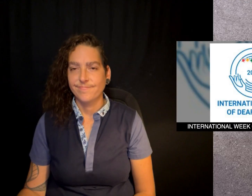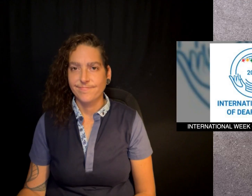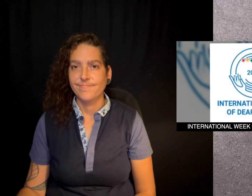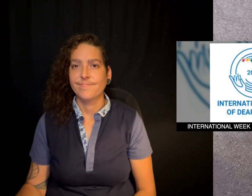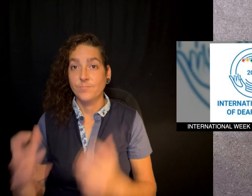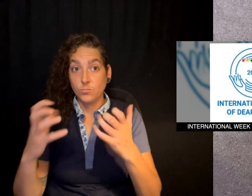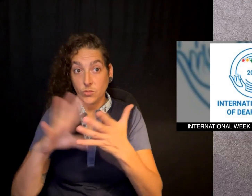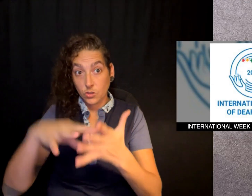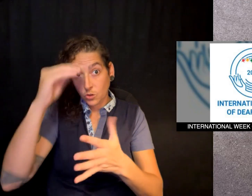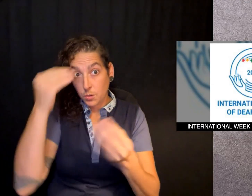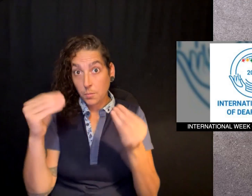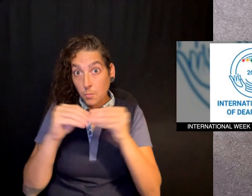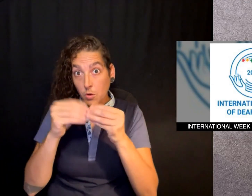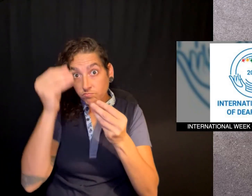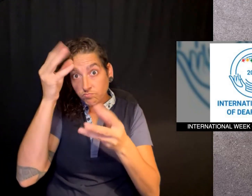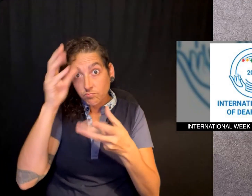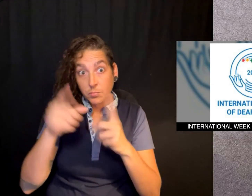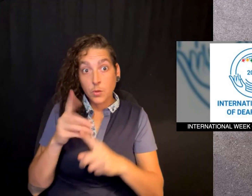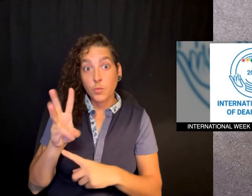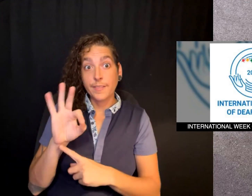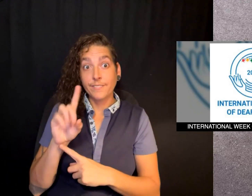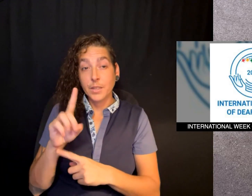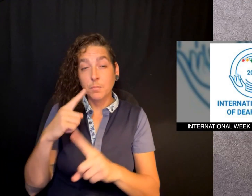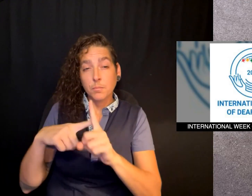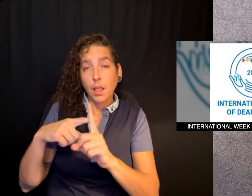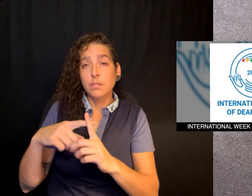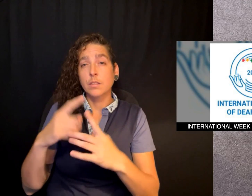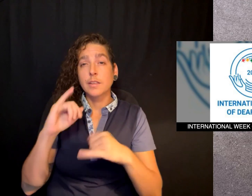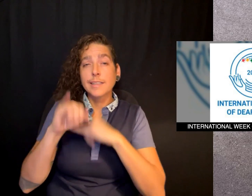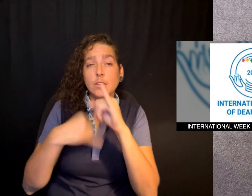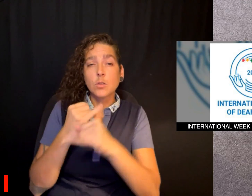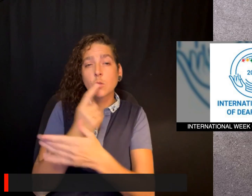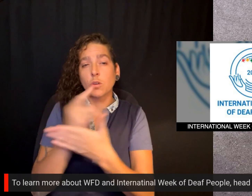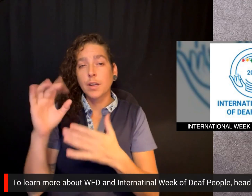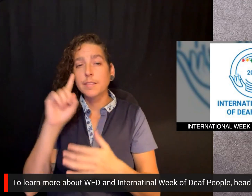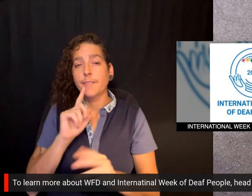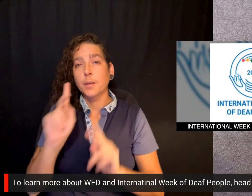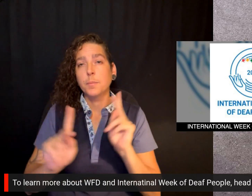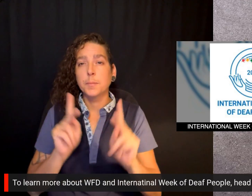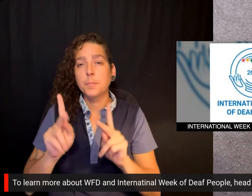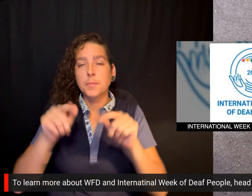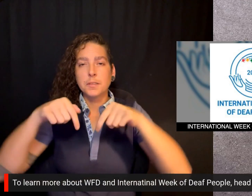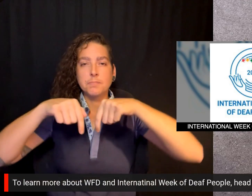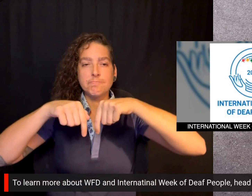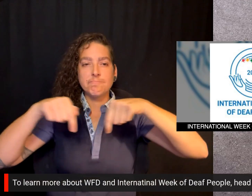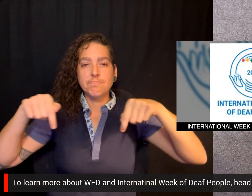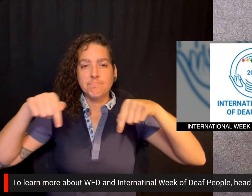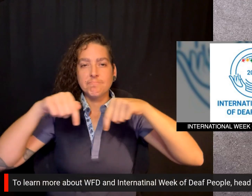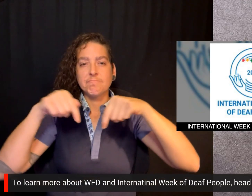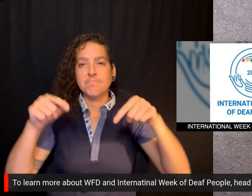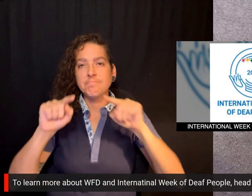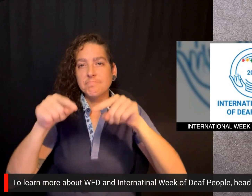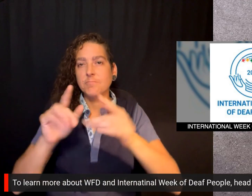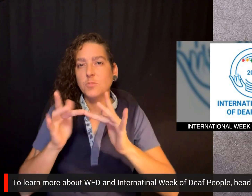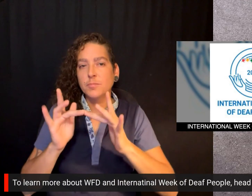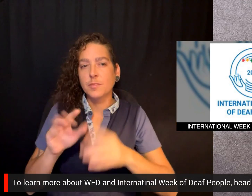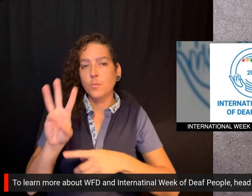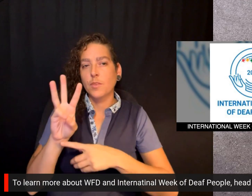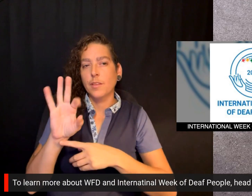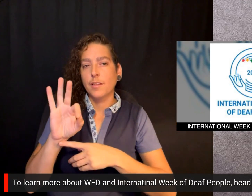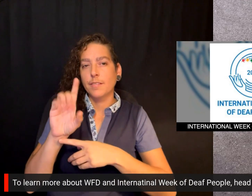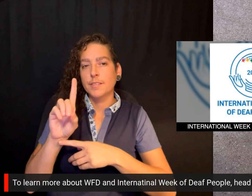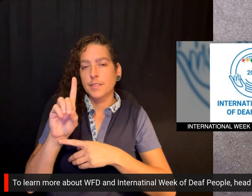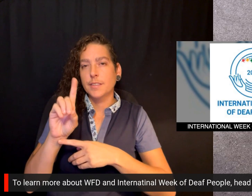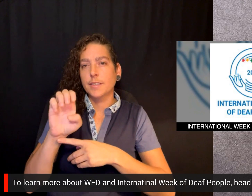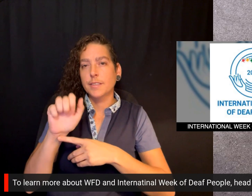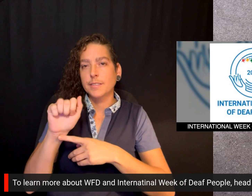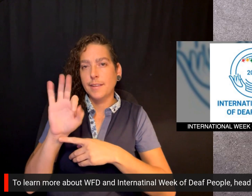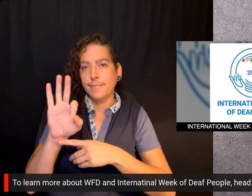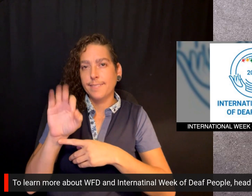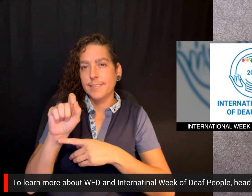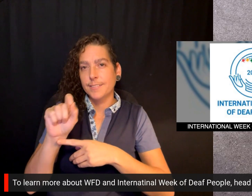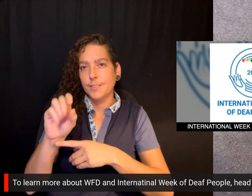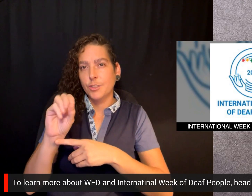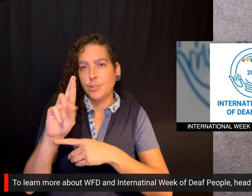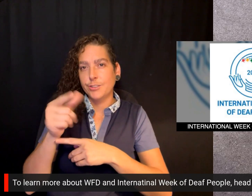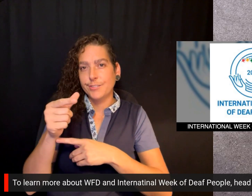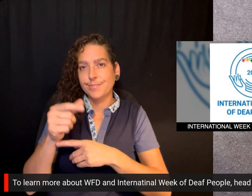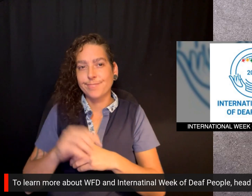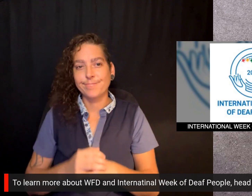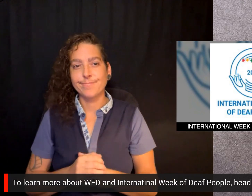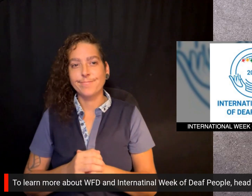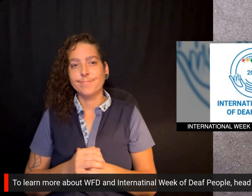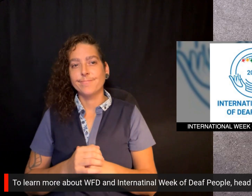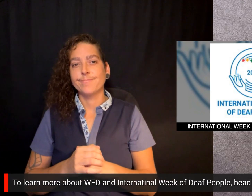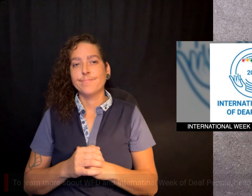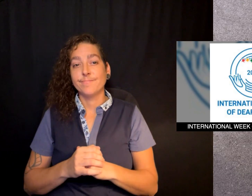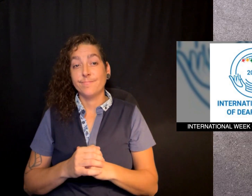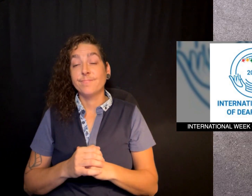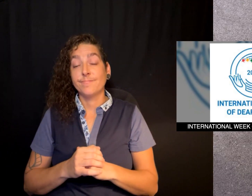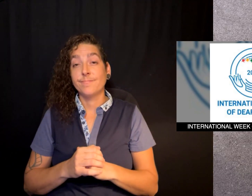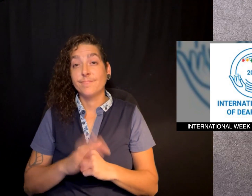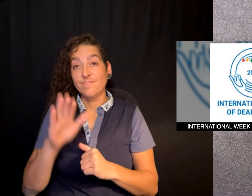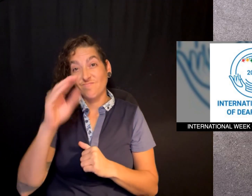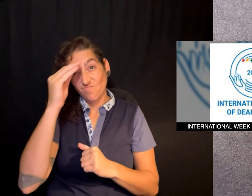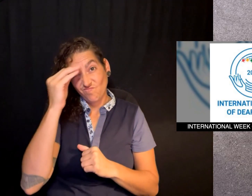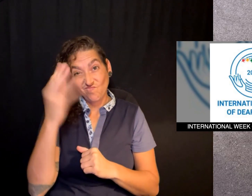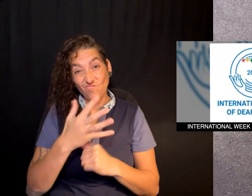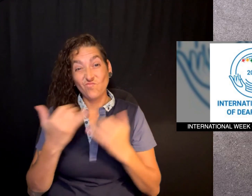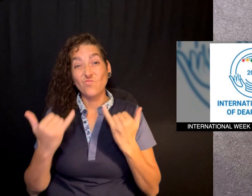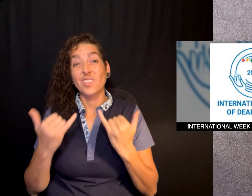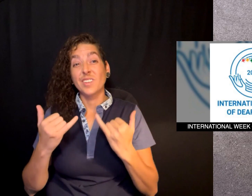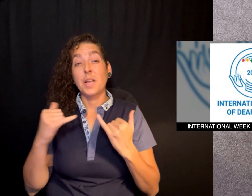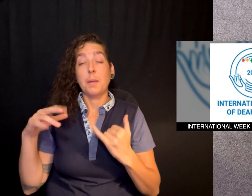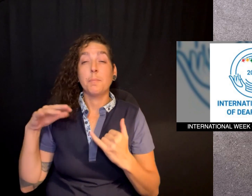to learn more about WFD and international week of deaf people head to this website wfdeaf.org